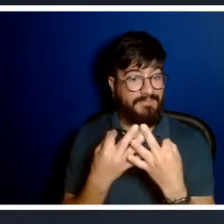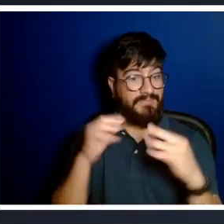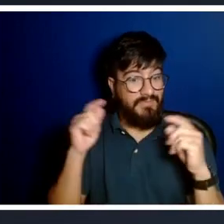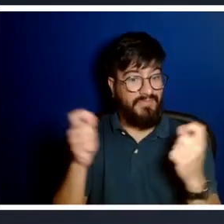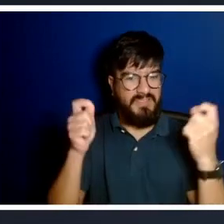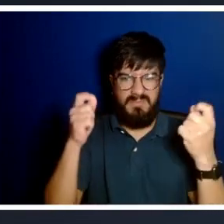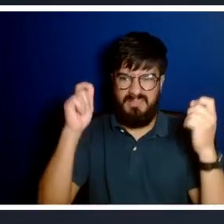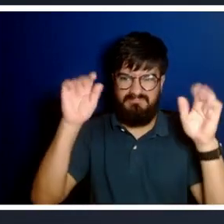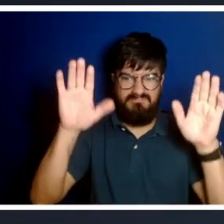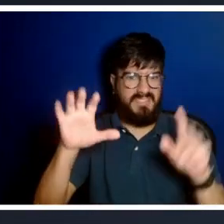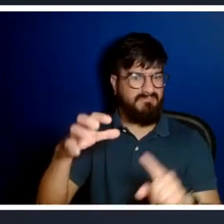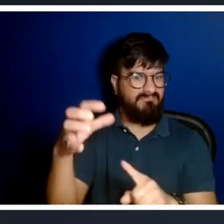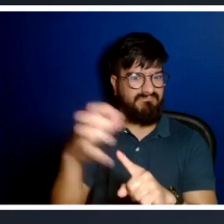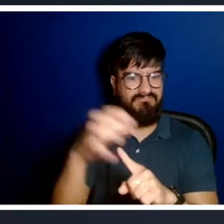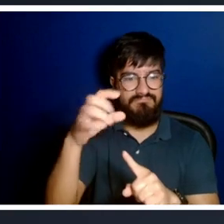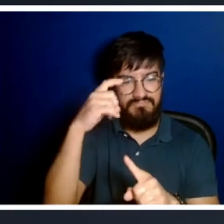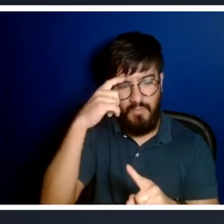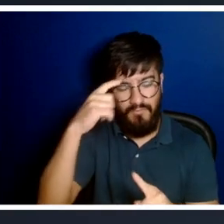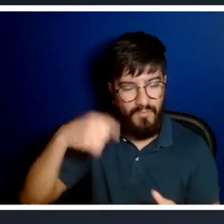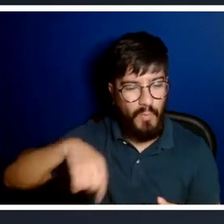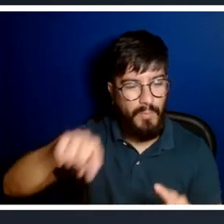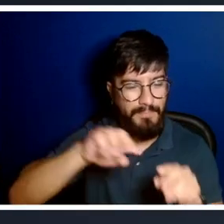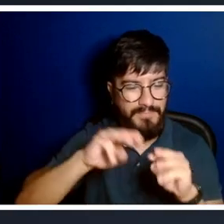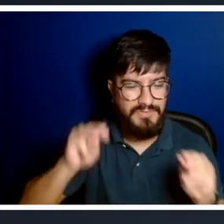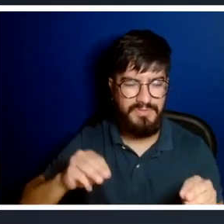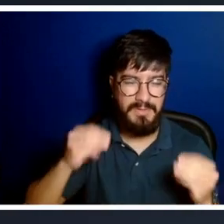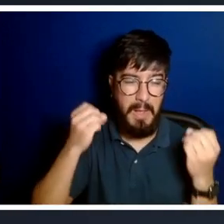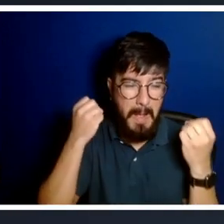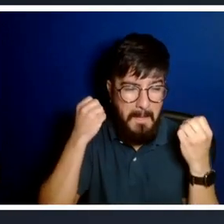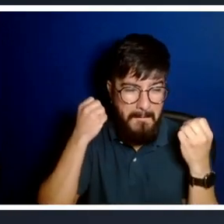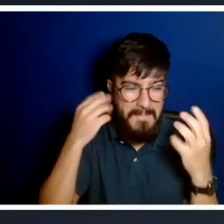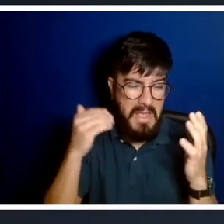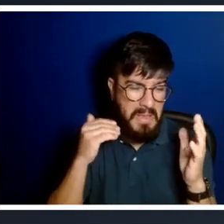colleagues at the American Art Museum, thousands of people attended. But the Portrait Gallery